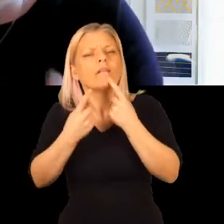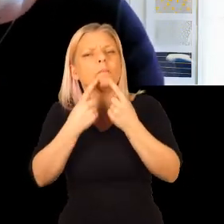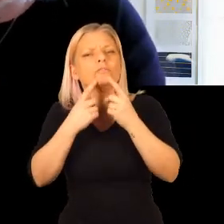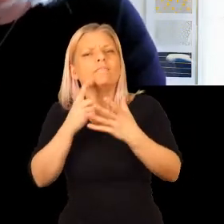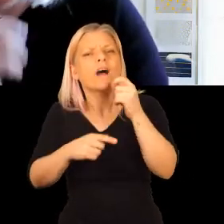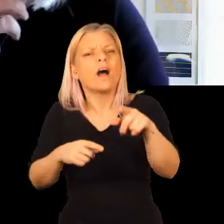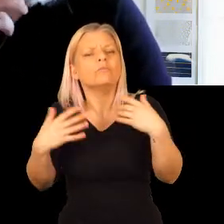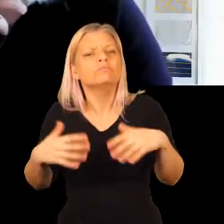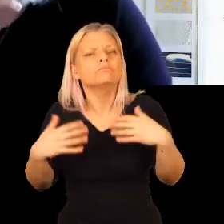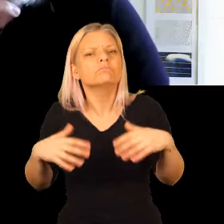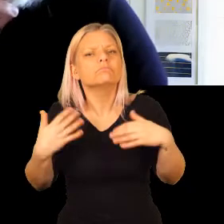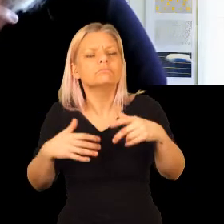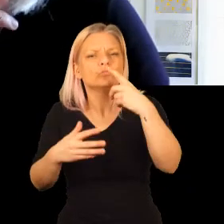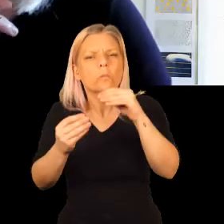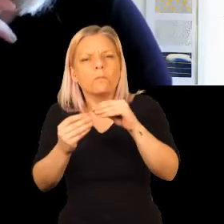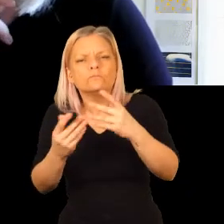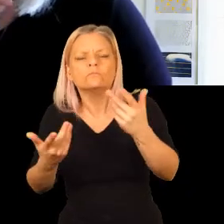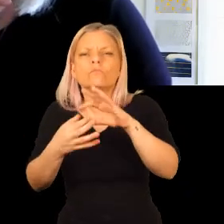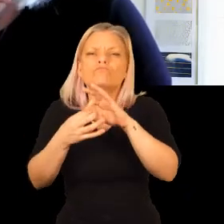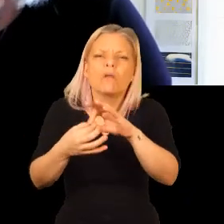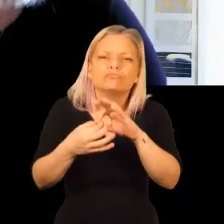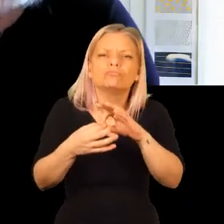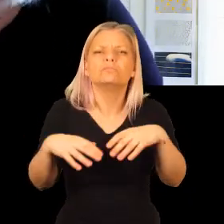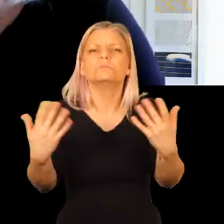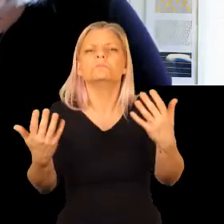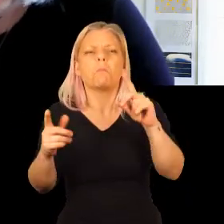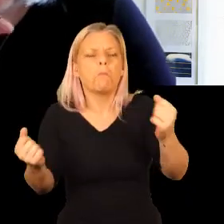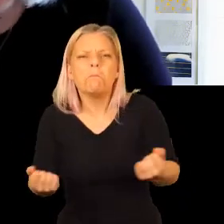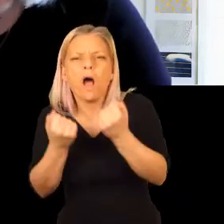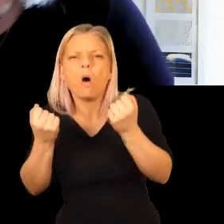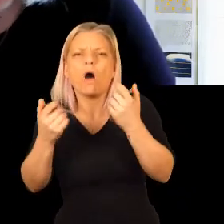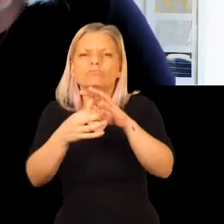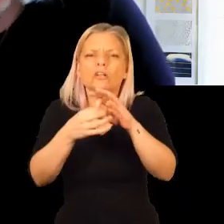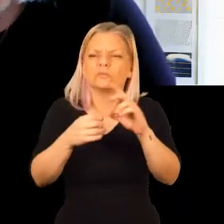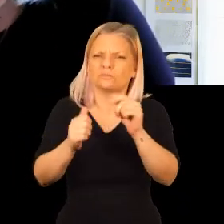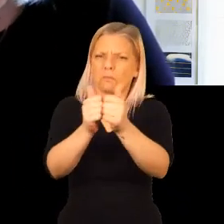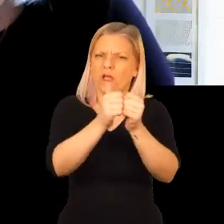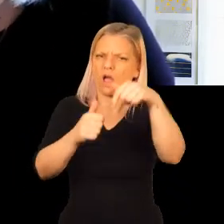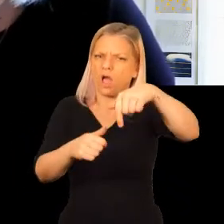was something we would find really helpful but you mentioned again um about relational